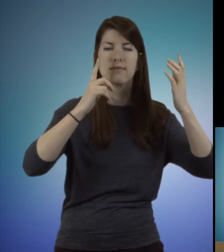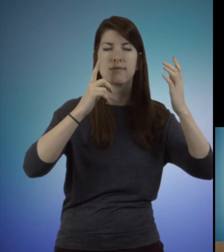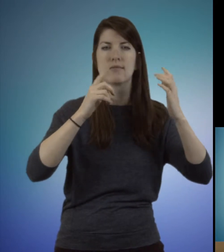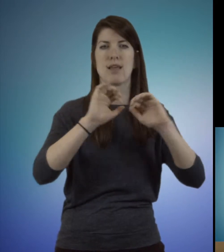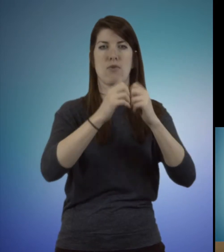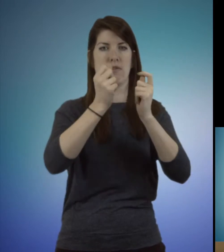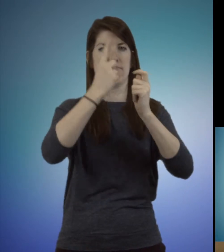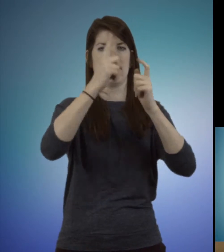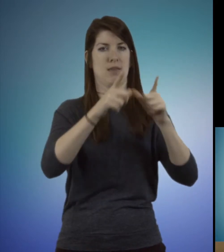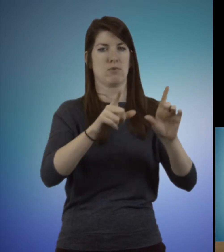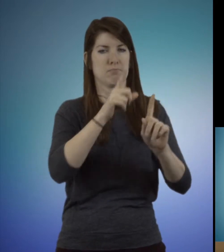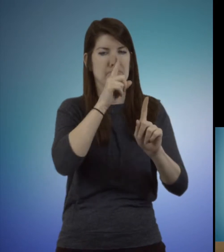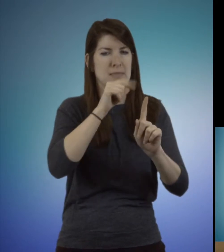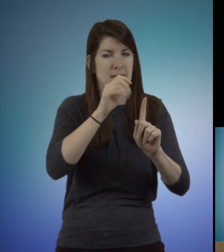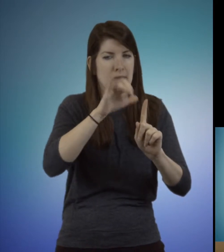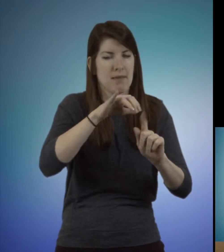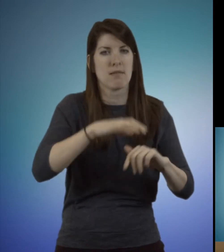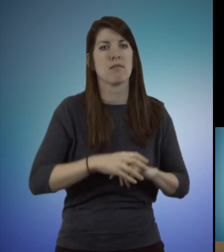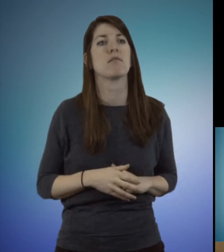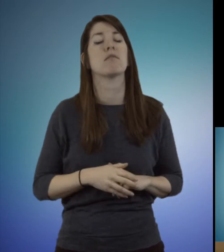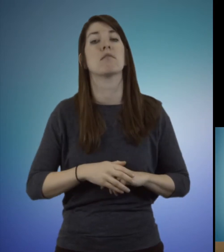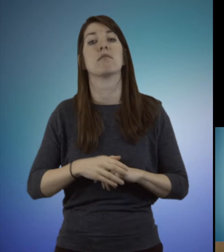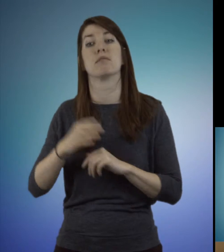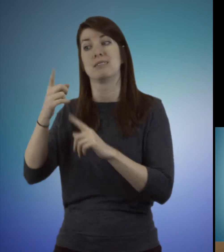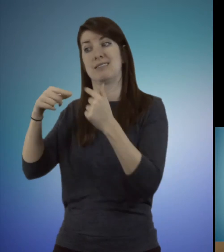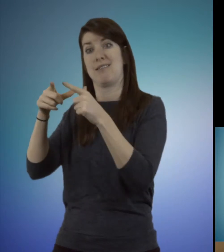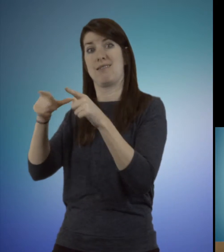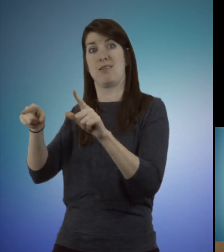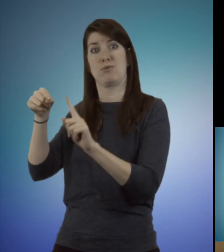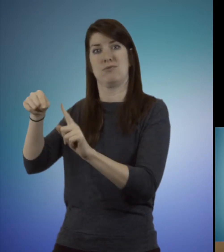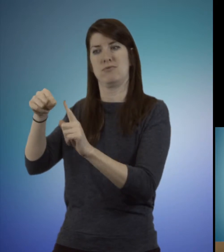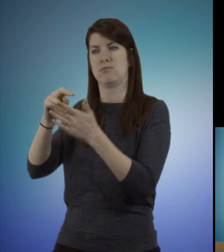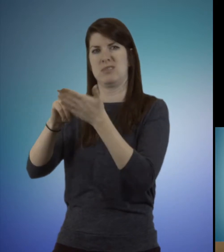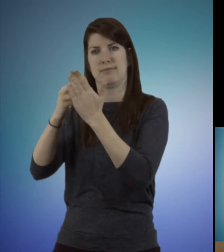Sign language refers to the manual mode of communication in any language.